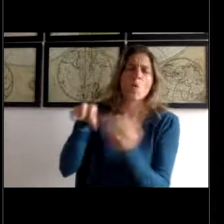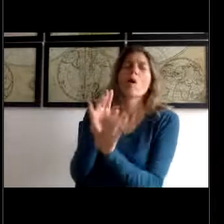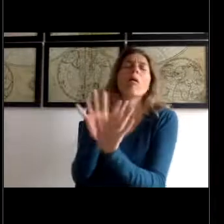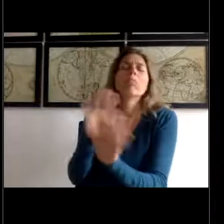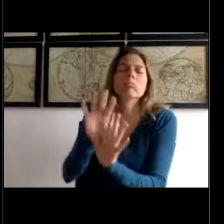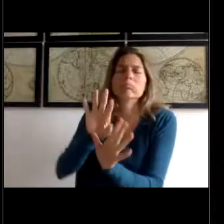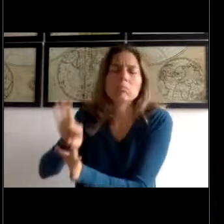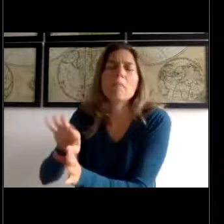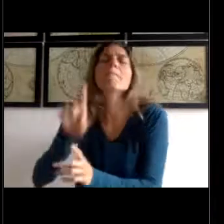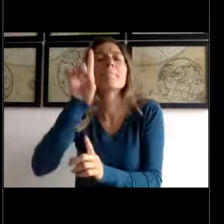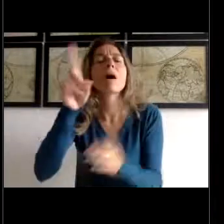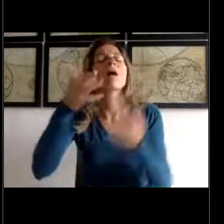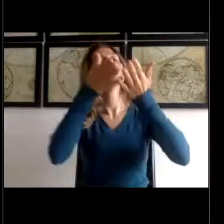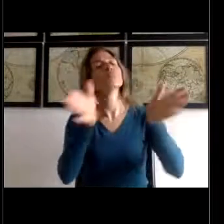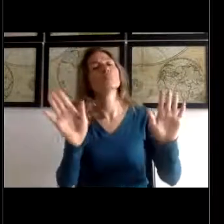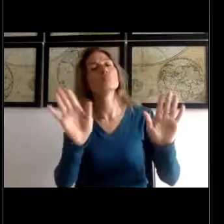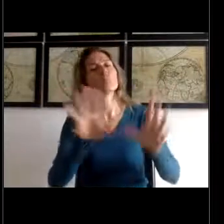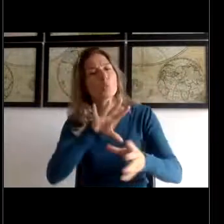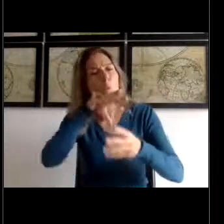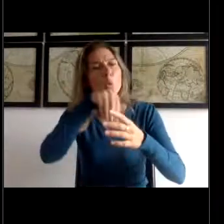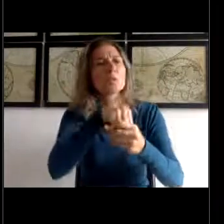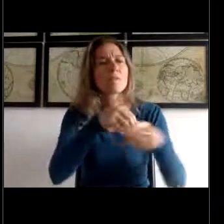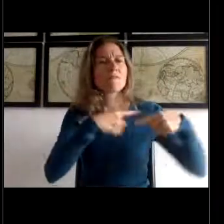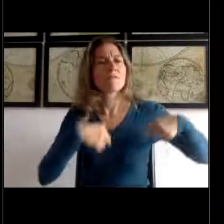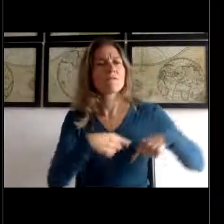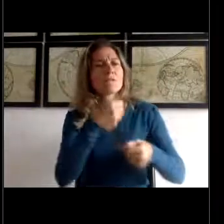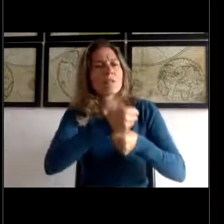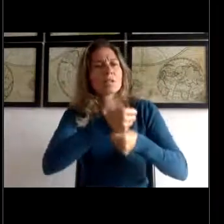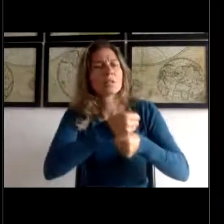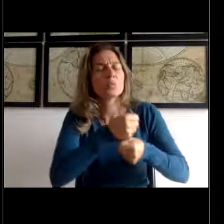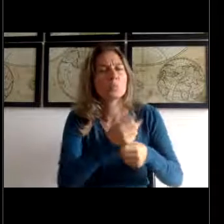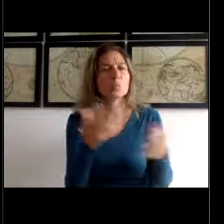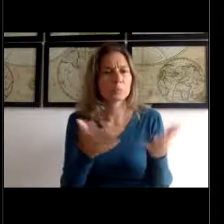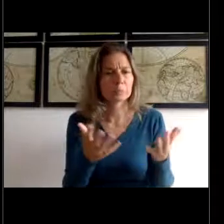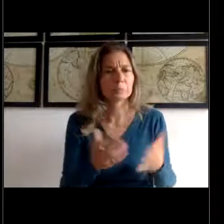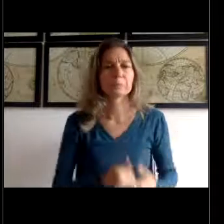First of all, this was prepared in an Irish context